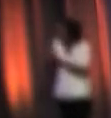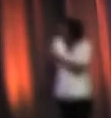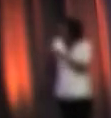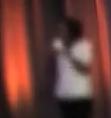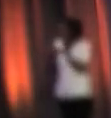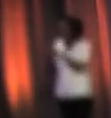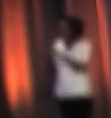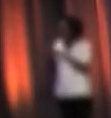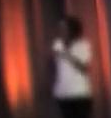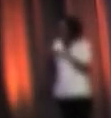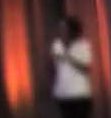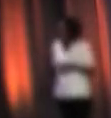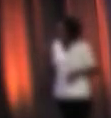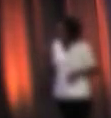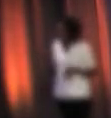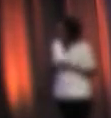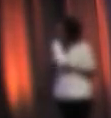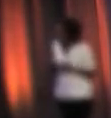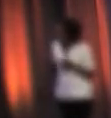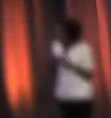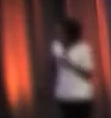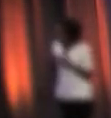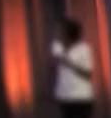commitment to continual upgrading of assistive technology.